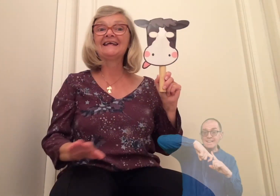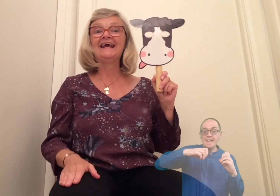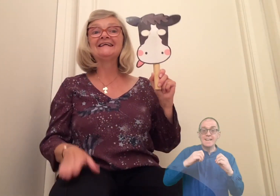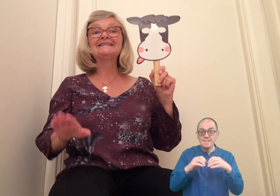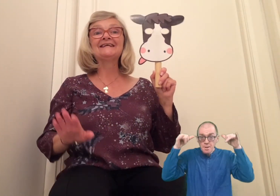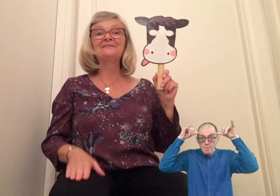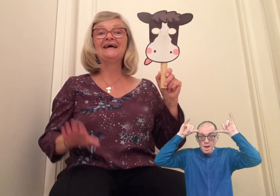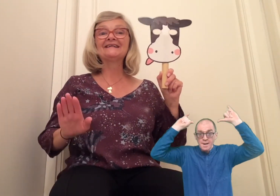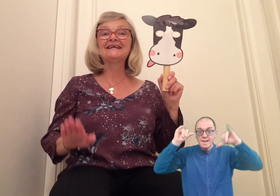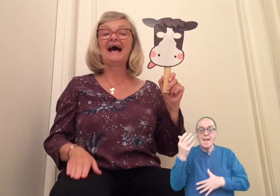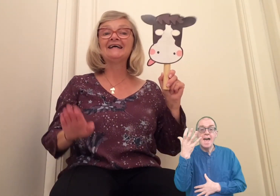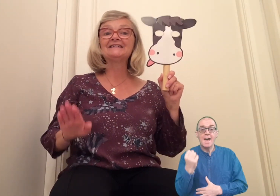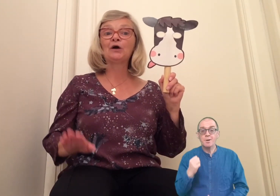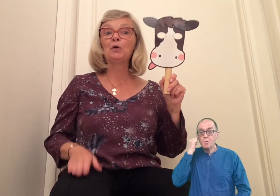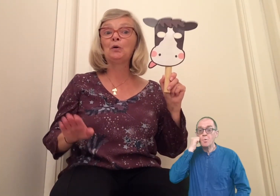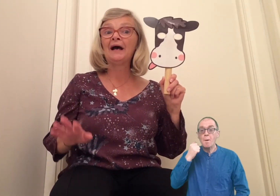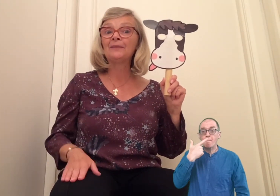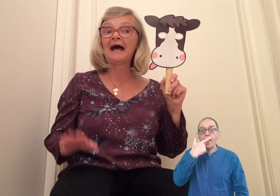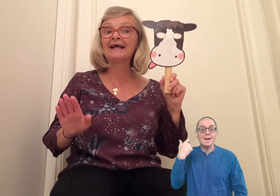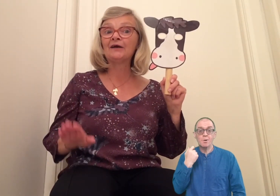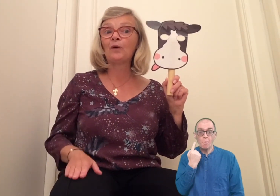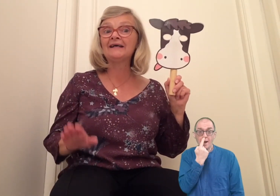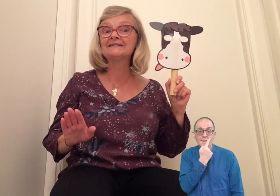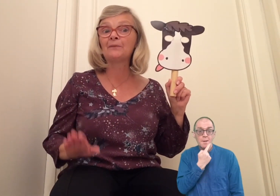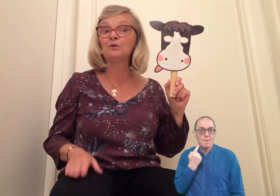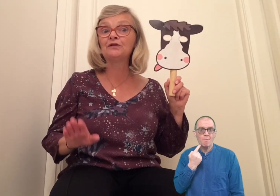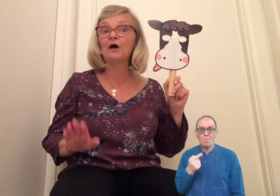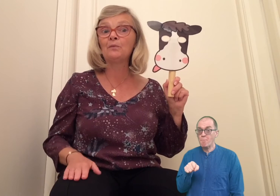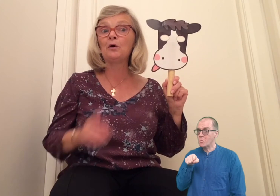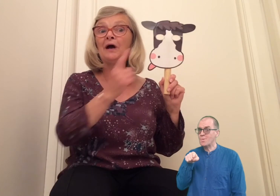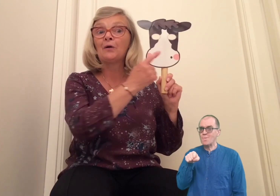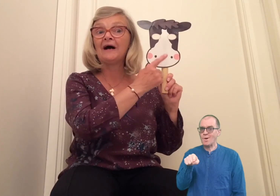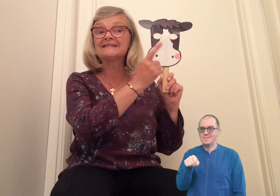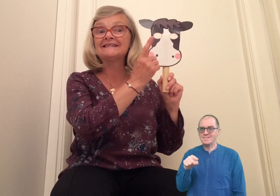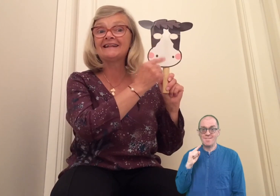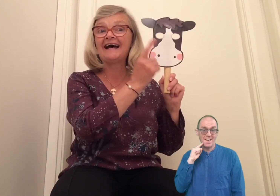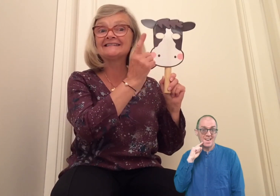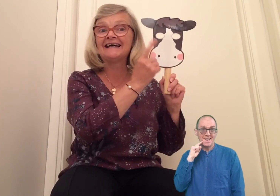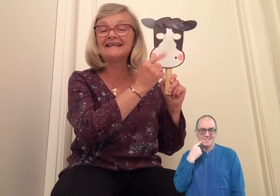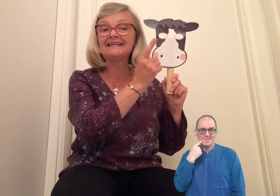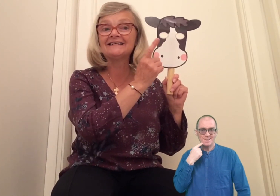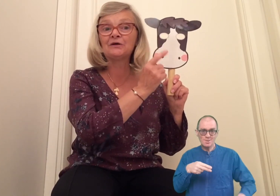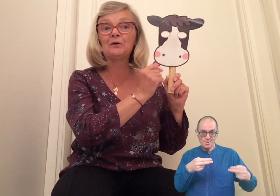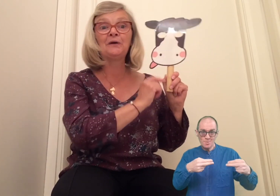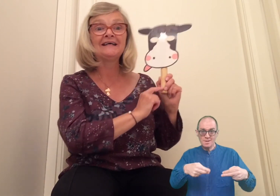Katie Bairdie had a coo, Black and white aboot the mou. Wasnae that a dainty coo?